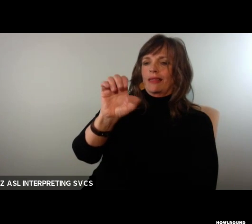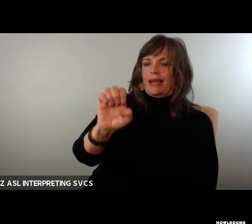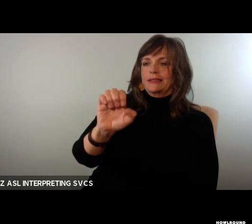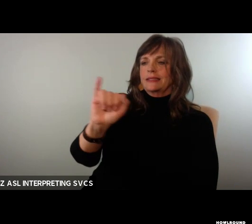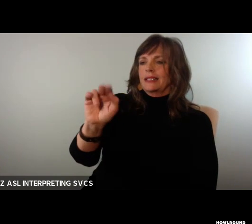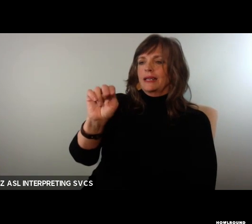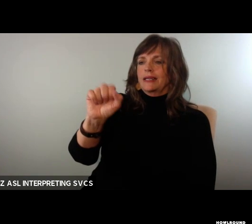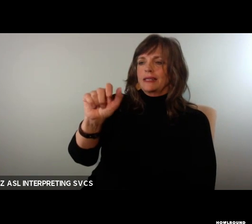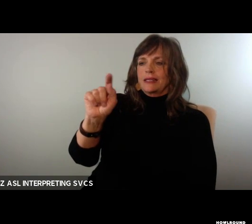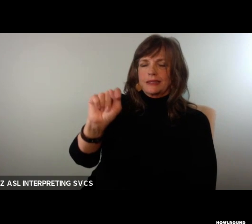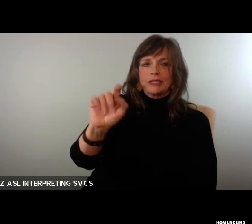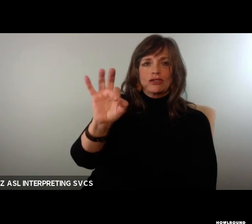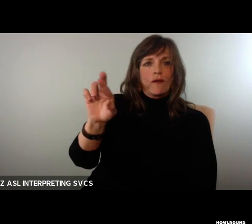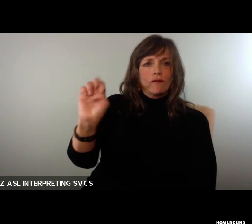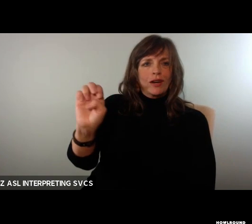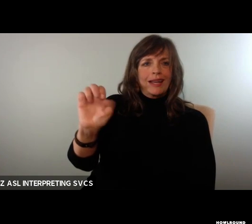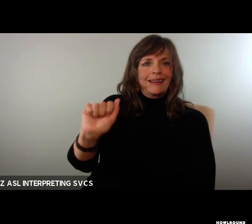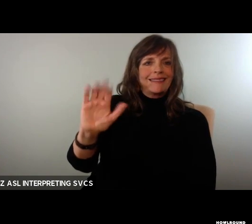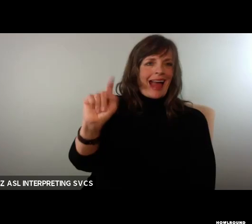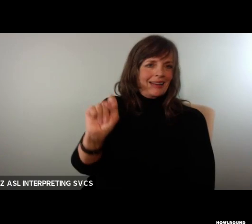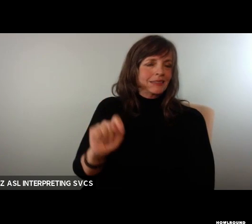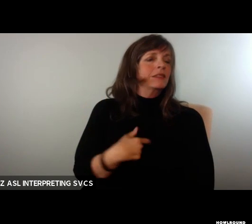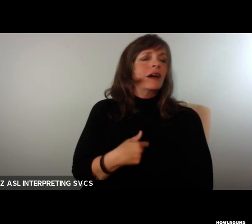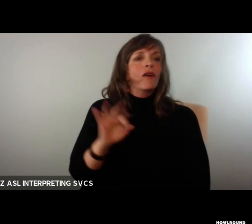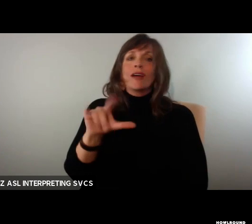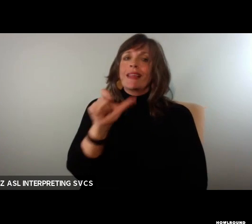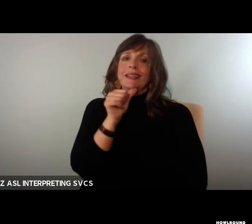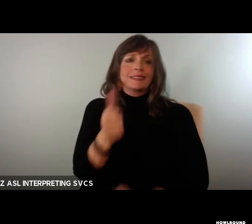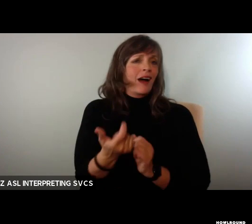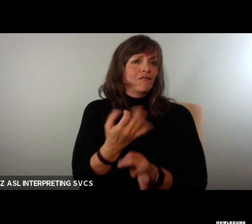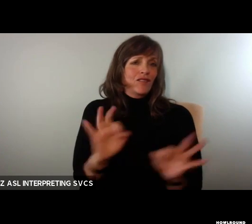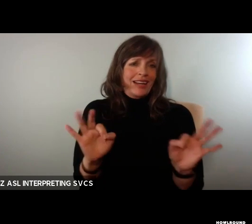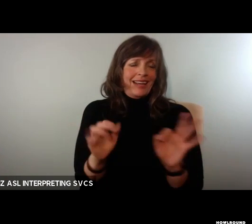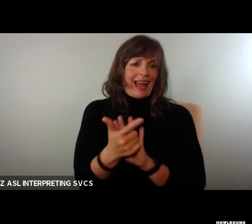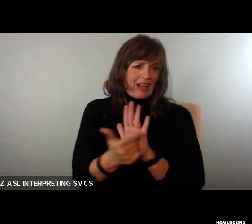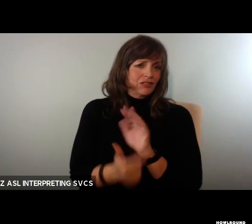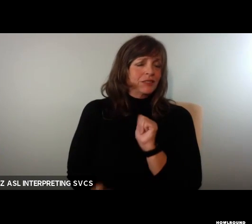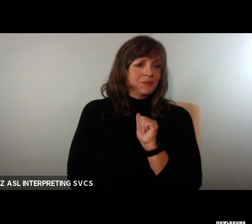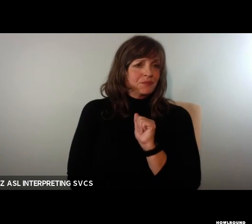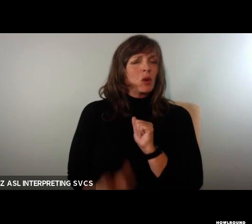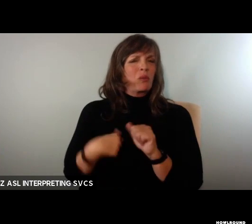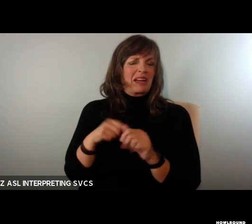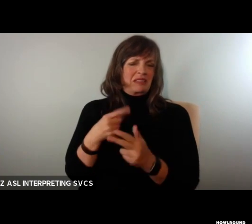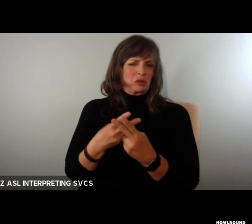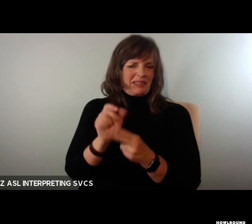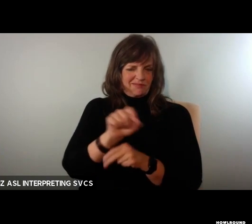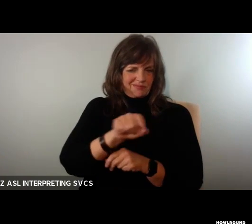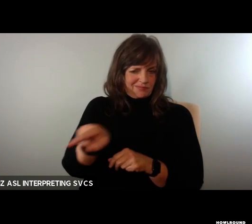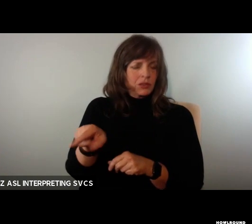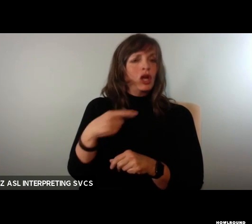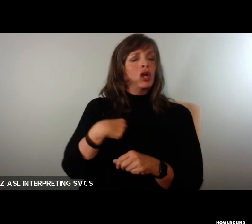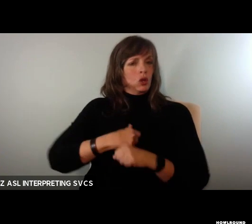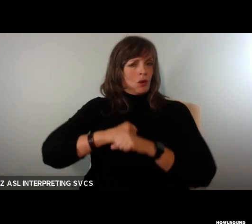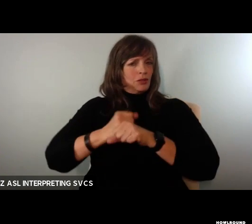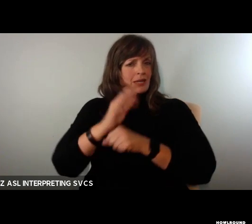some information about that act, if you are a freelancer in New York City, you are protected by the Freelance Isn't Free Act.